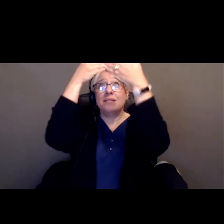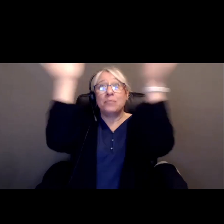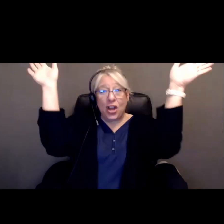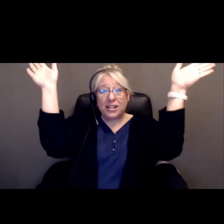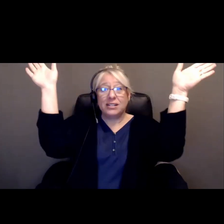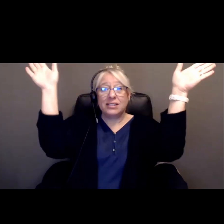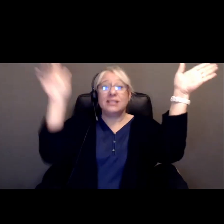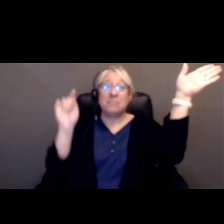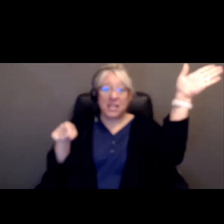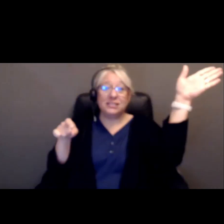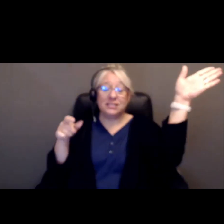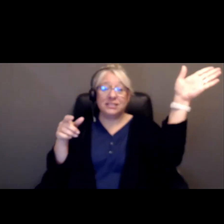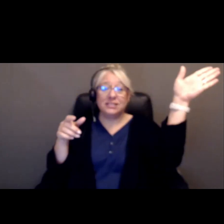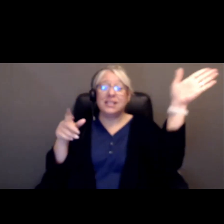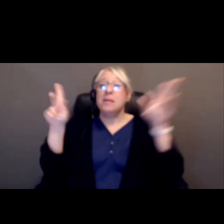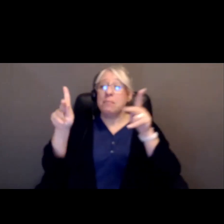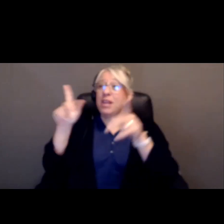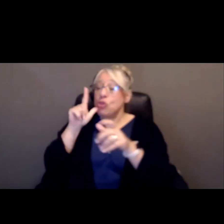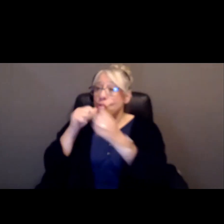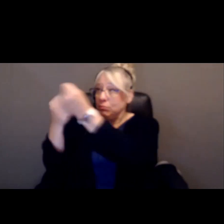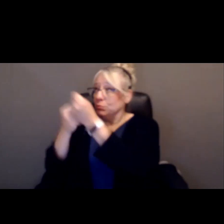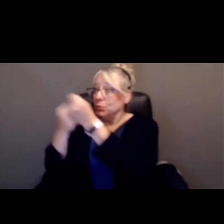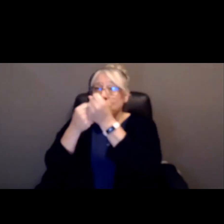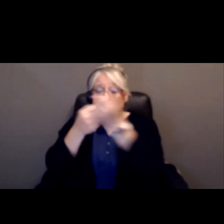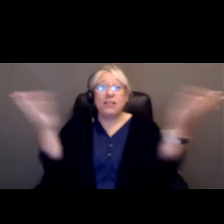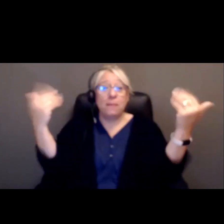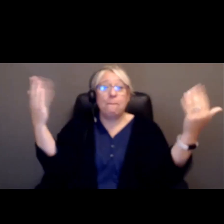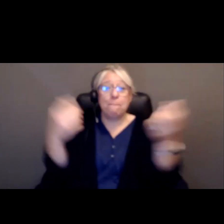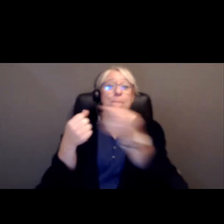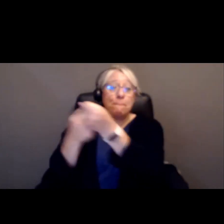bring our allies around. But it can be sometimes quite devastating